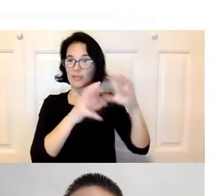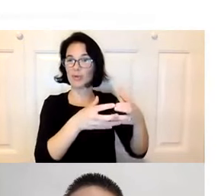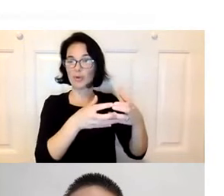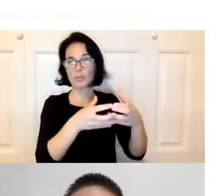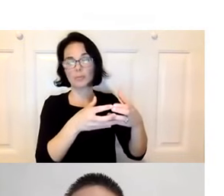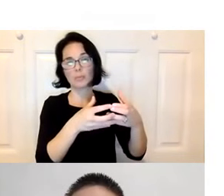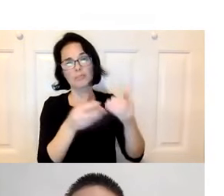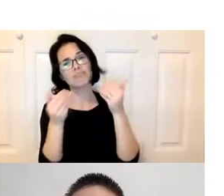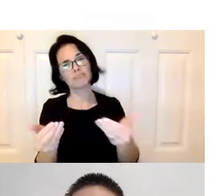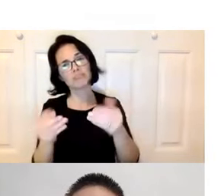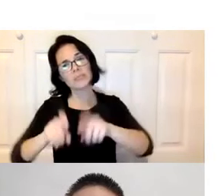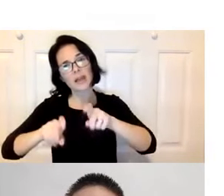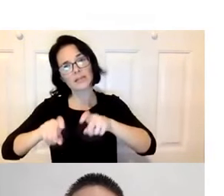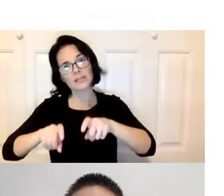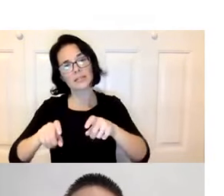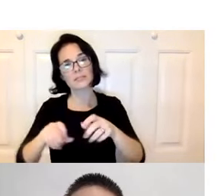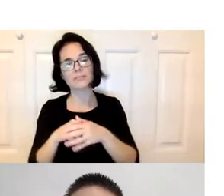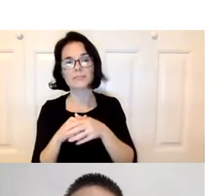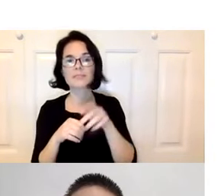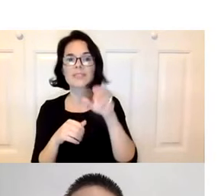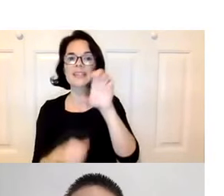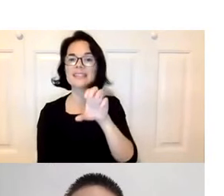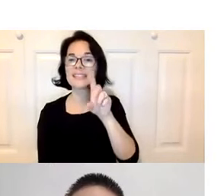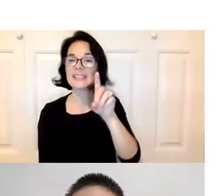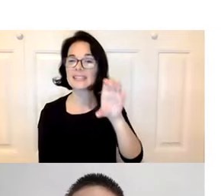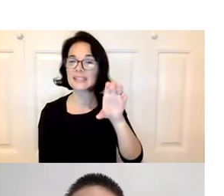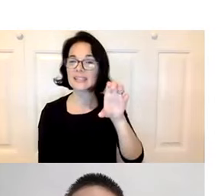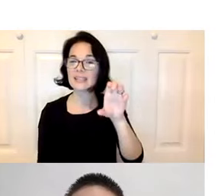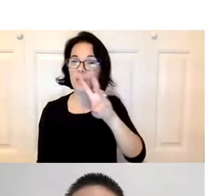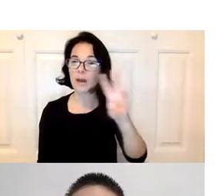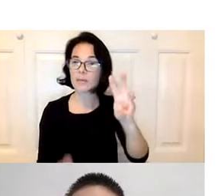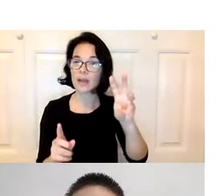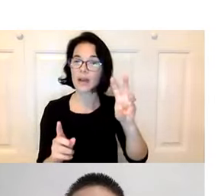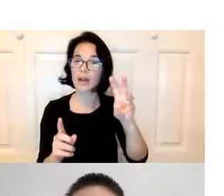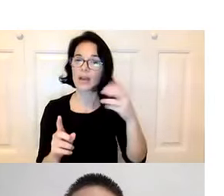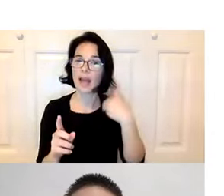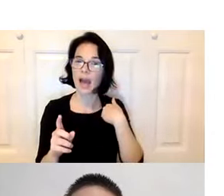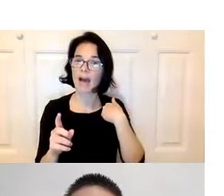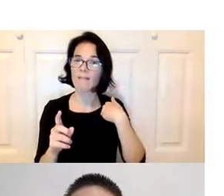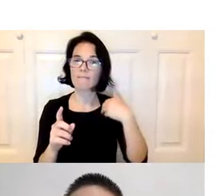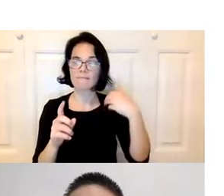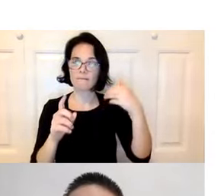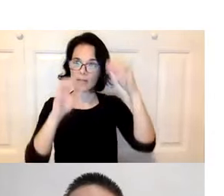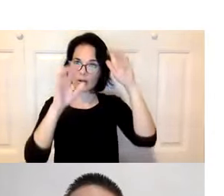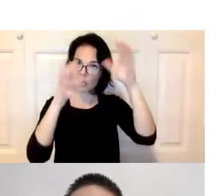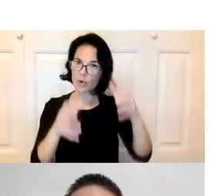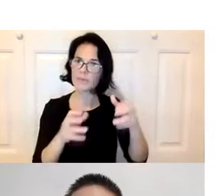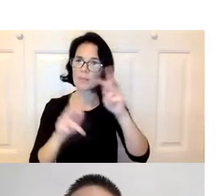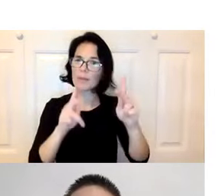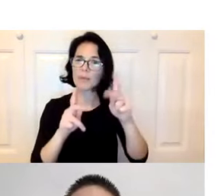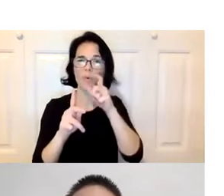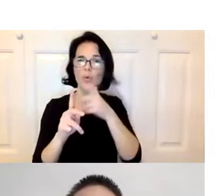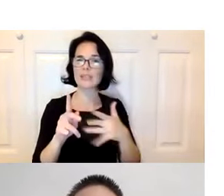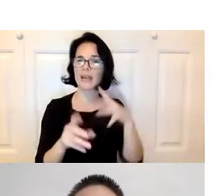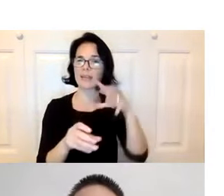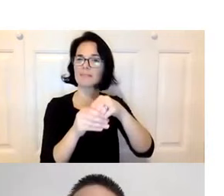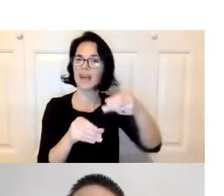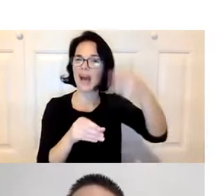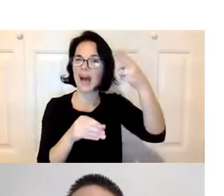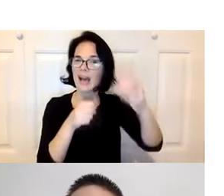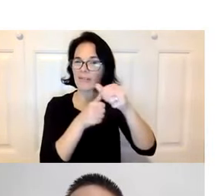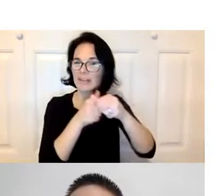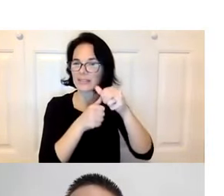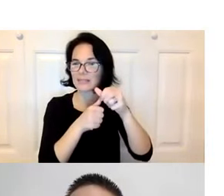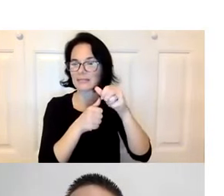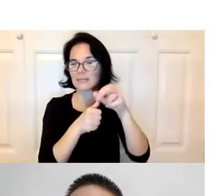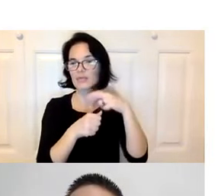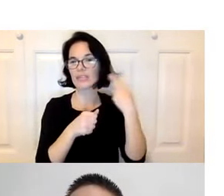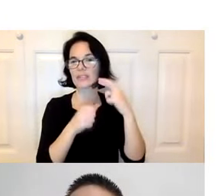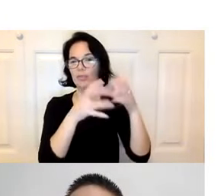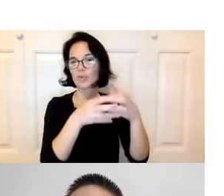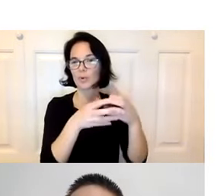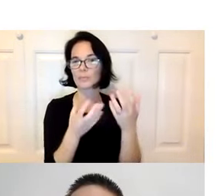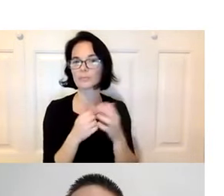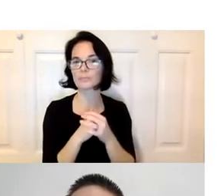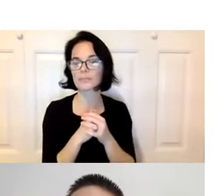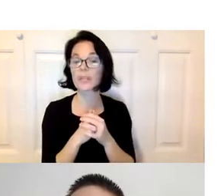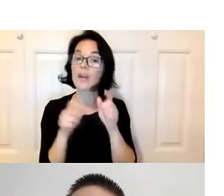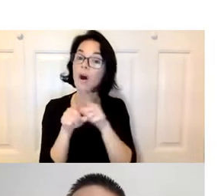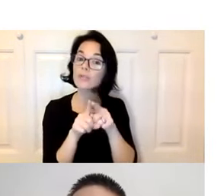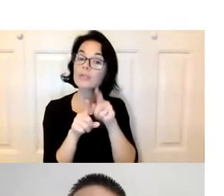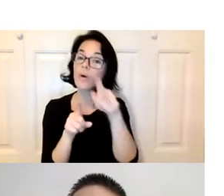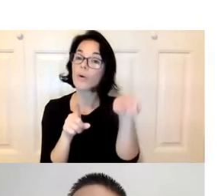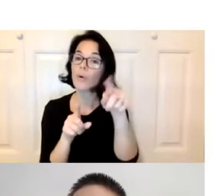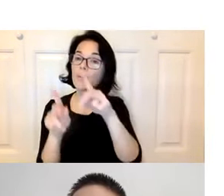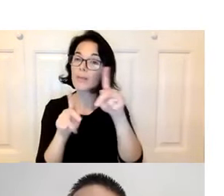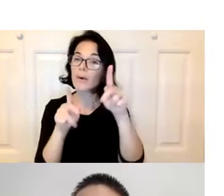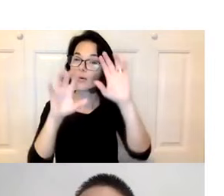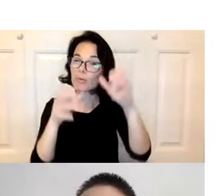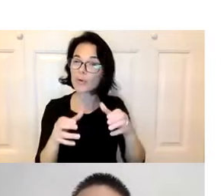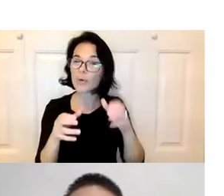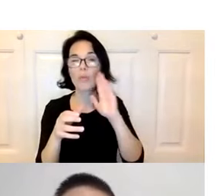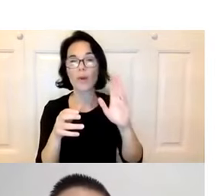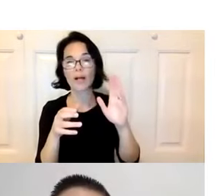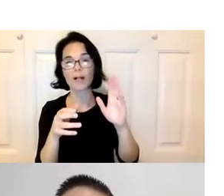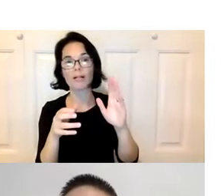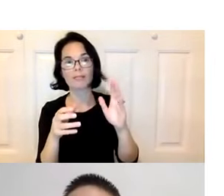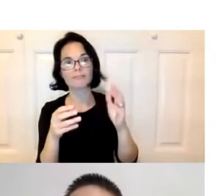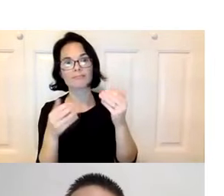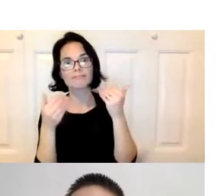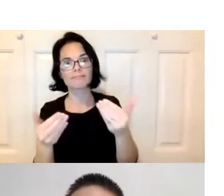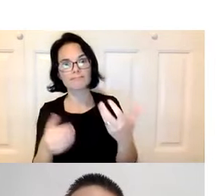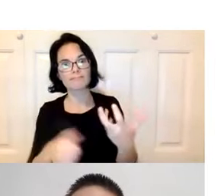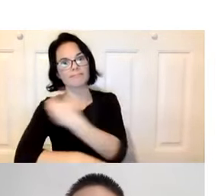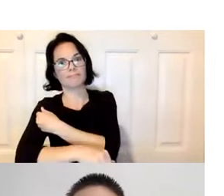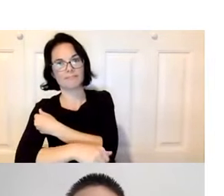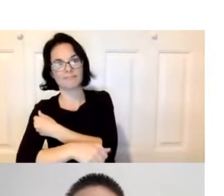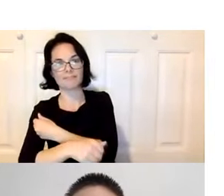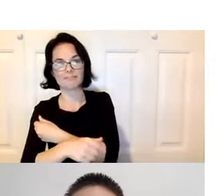OK Dominic, we have another question in the chat: “How long will vaccine immunity last?”